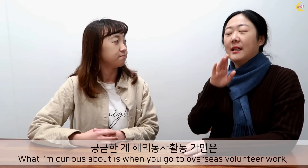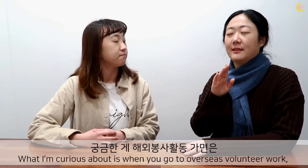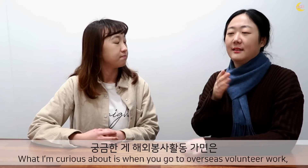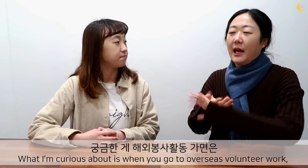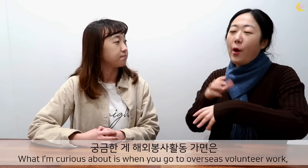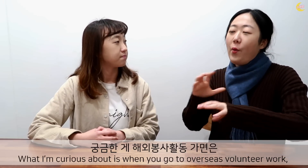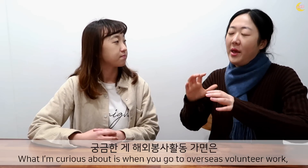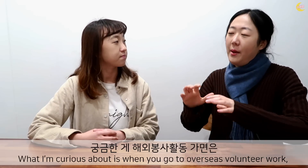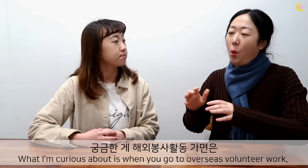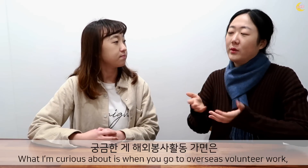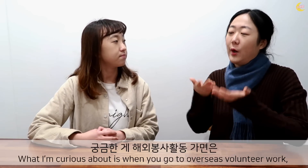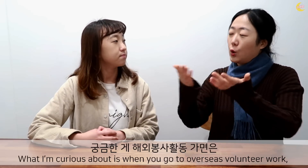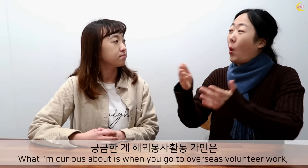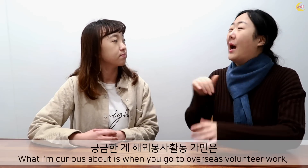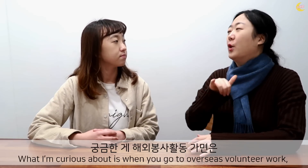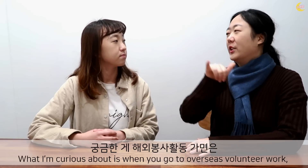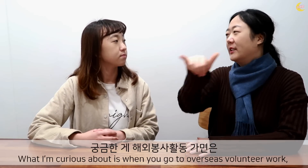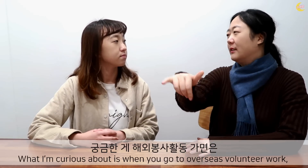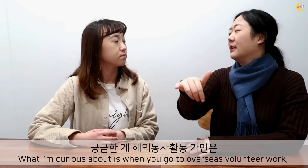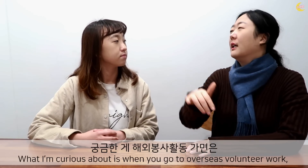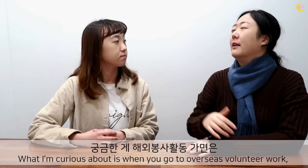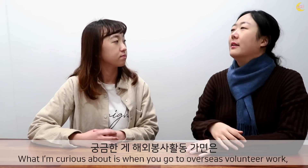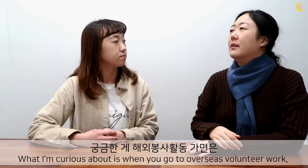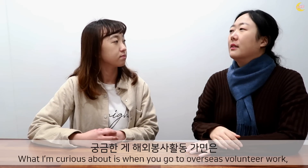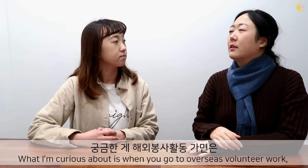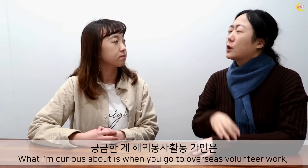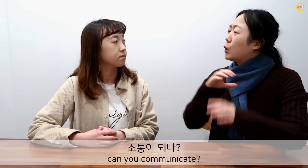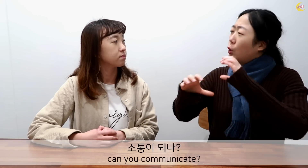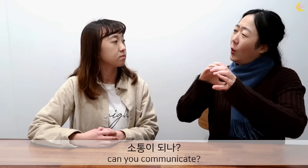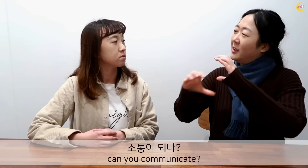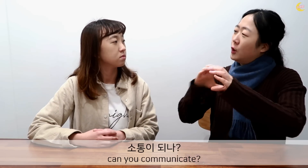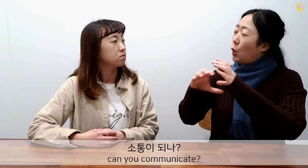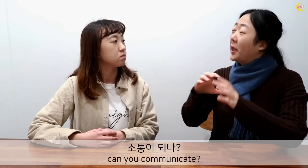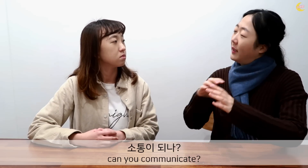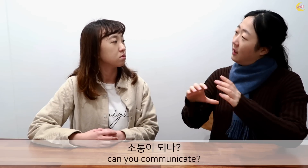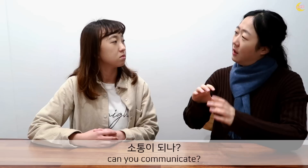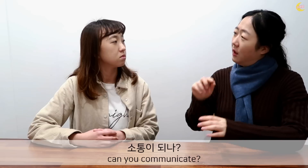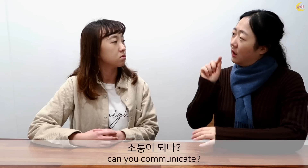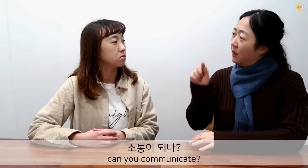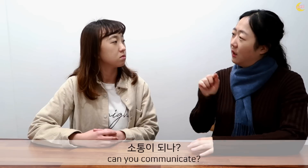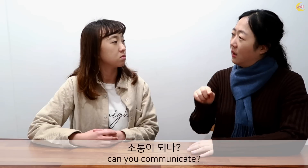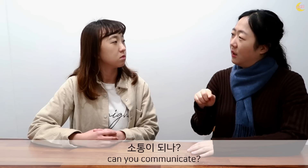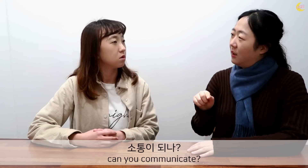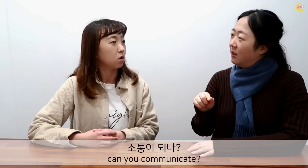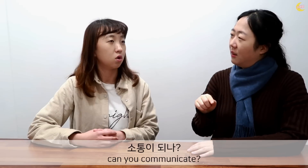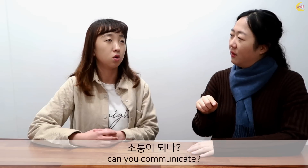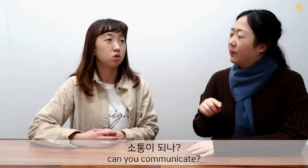What I’m curious about is when you go to overseas volunteer work, can you communicate?